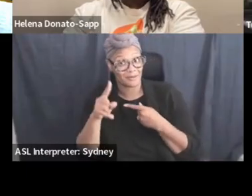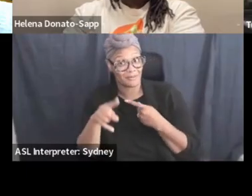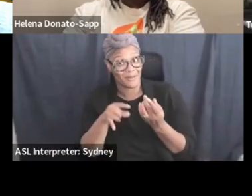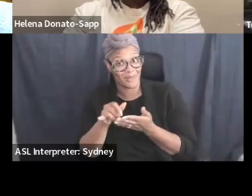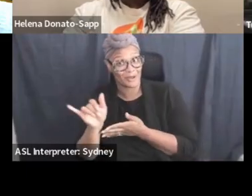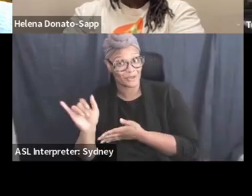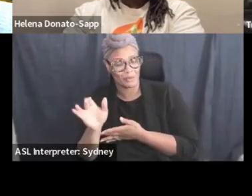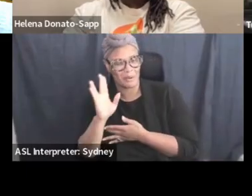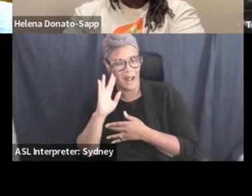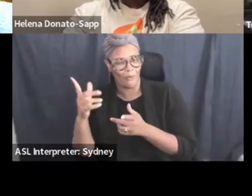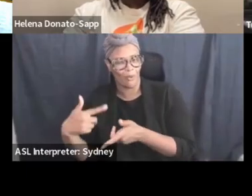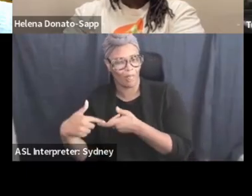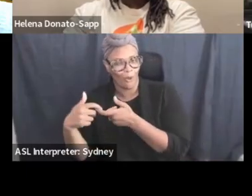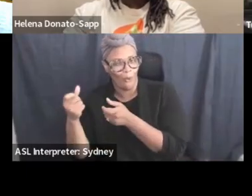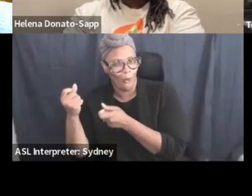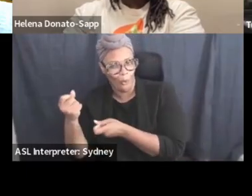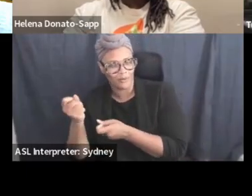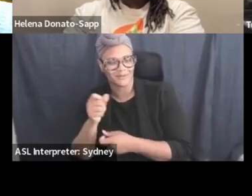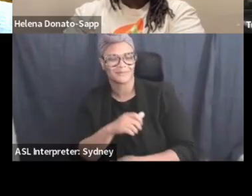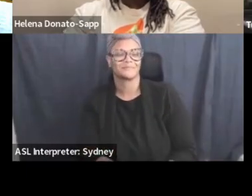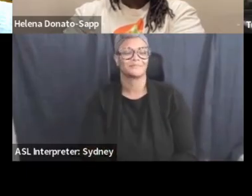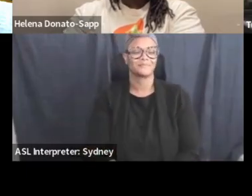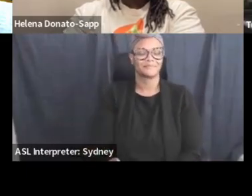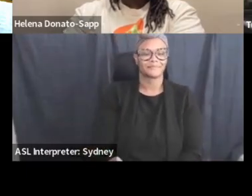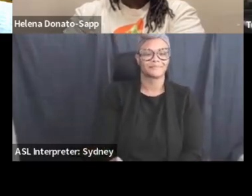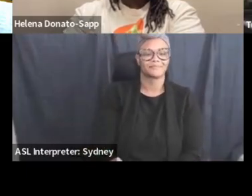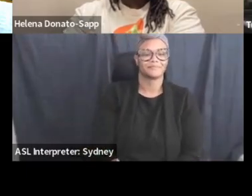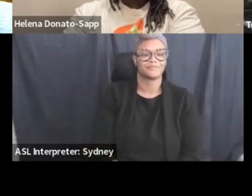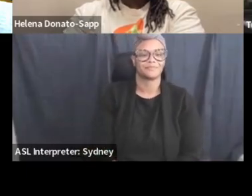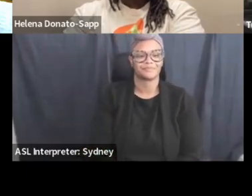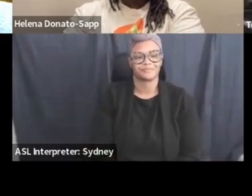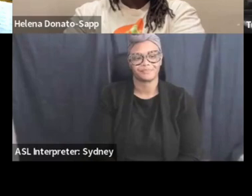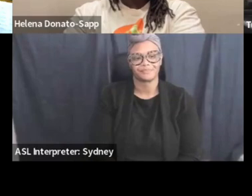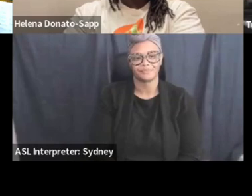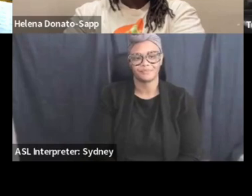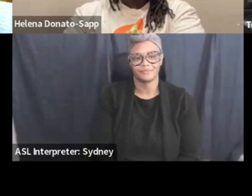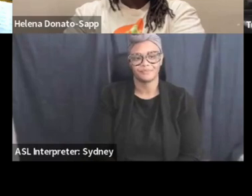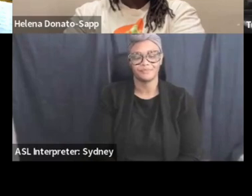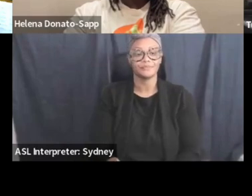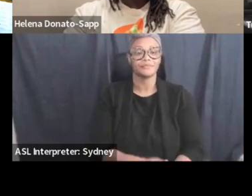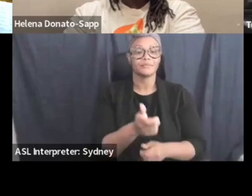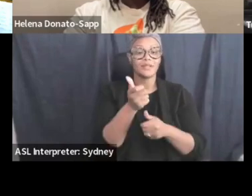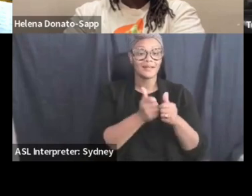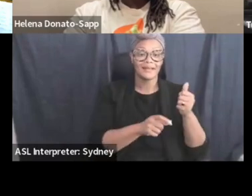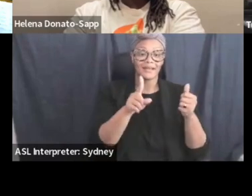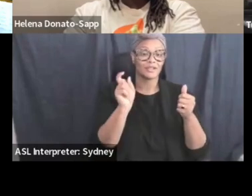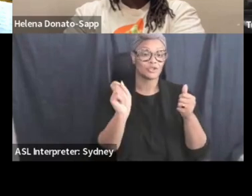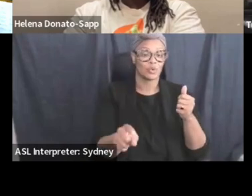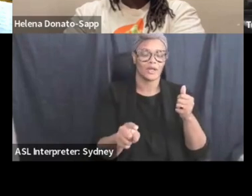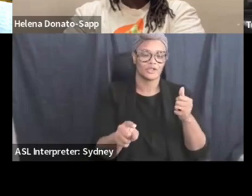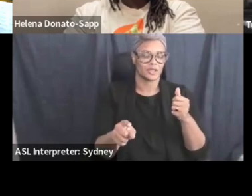each question I know um has so much behind it and so I we appreciate you all sharing your